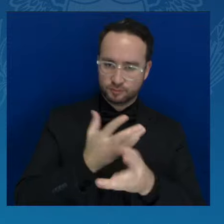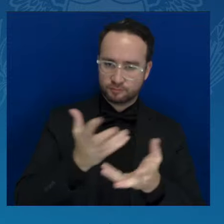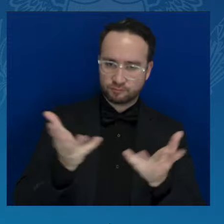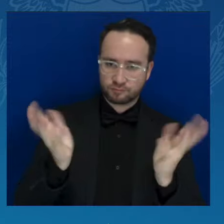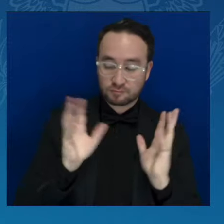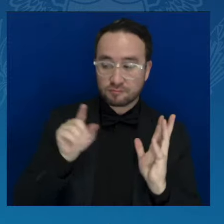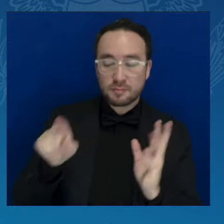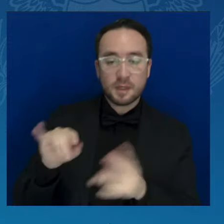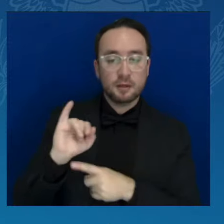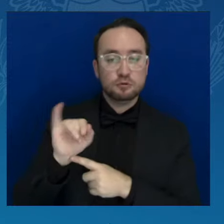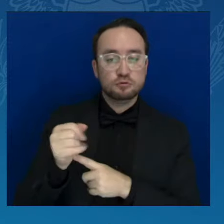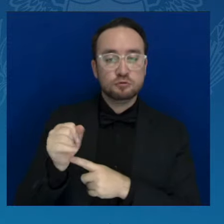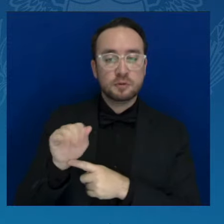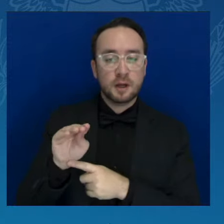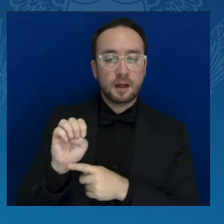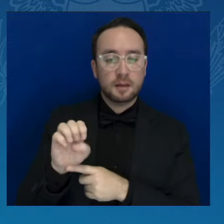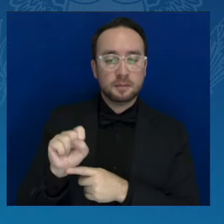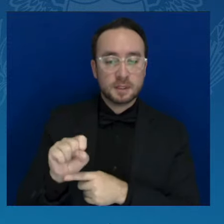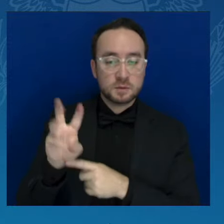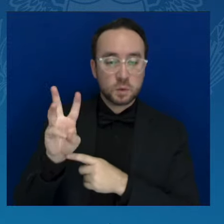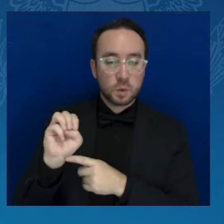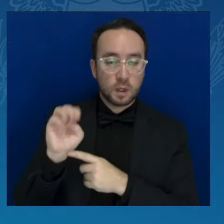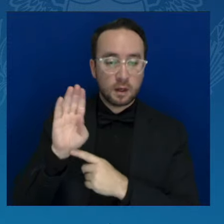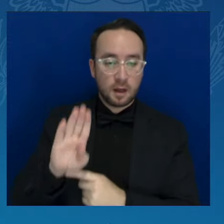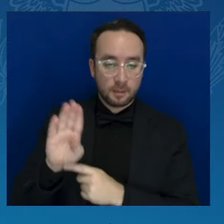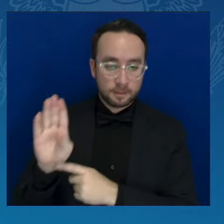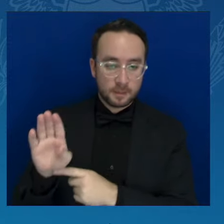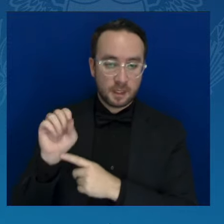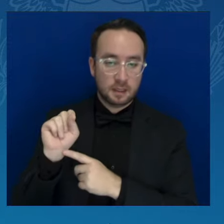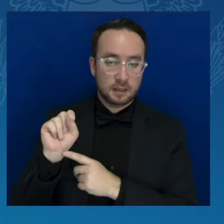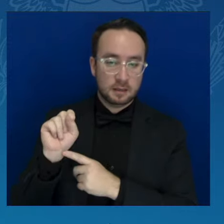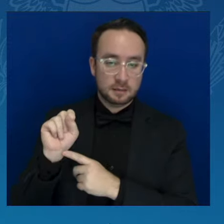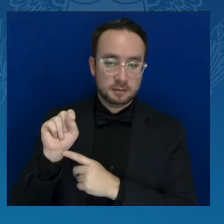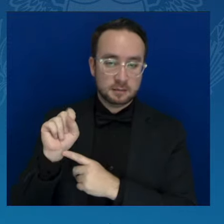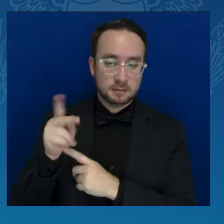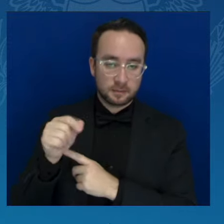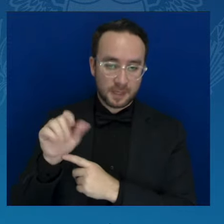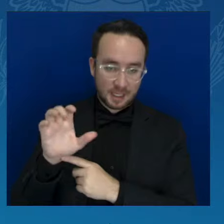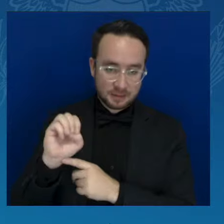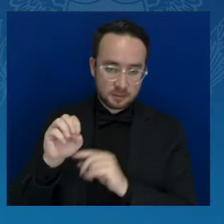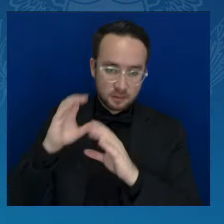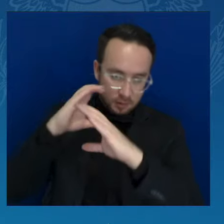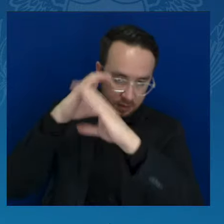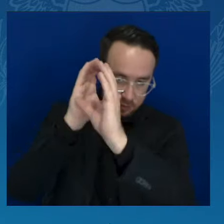by international partnership and international collaboration. Today, what I'd like to do is just briefly update the Council